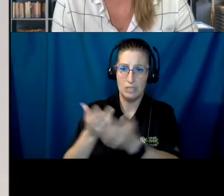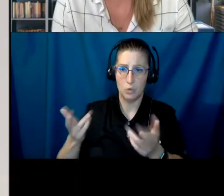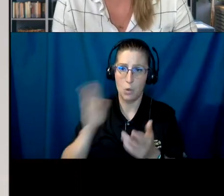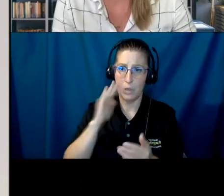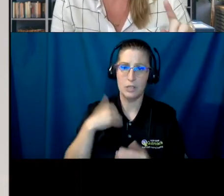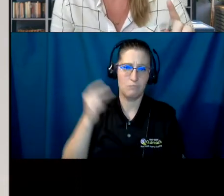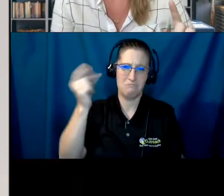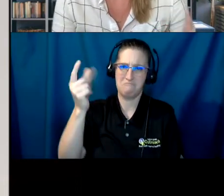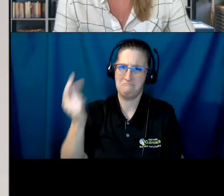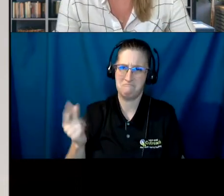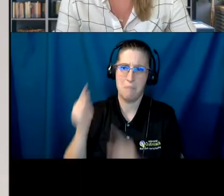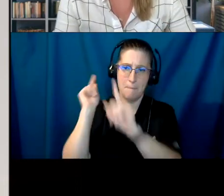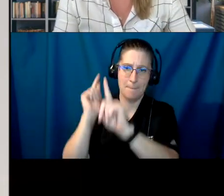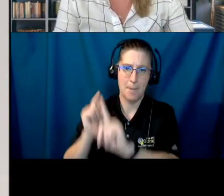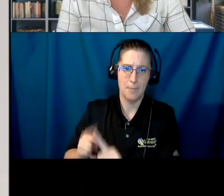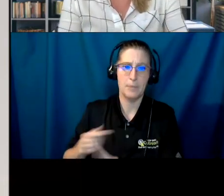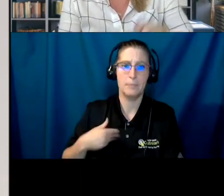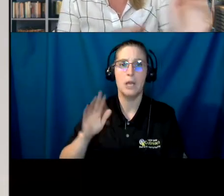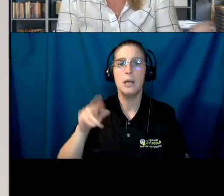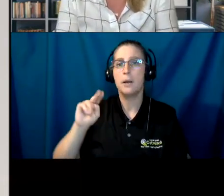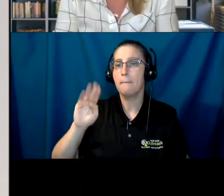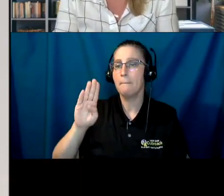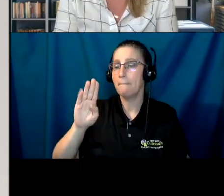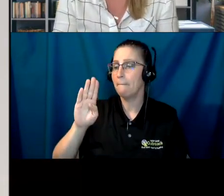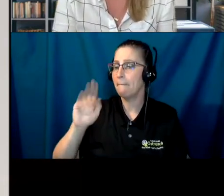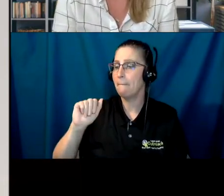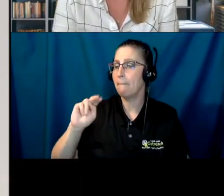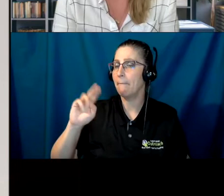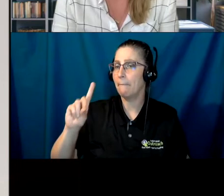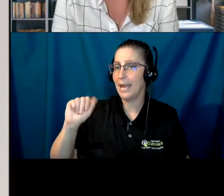go really quickly. The band aid one. This is one my friend would do for her high school